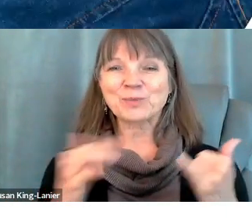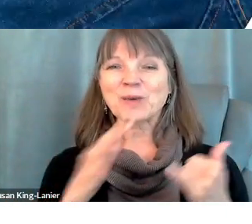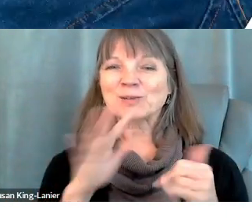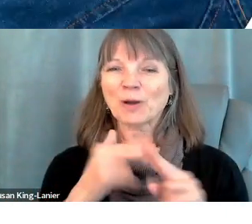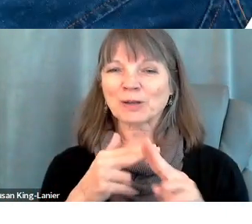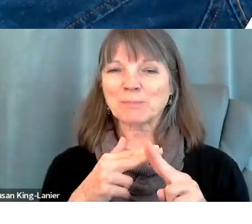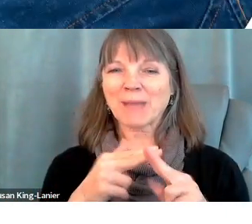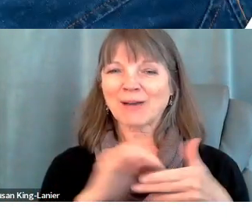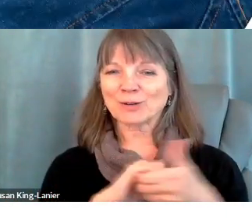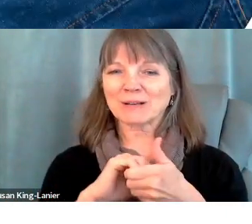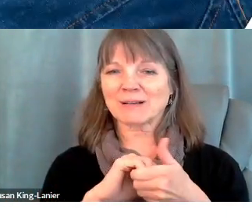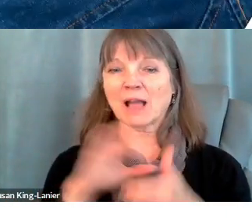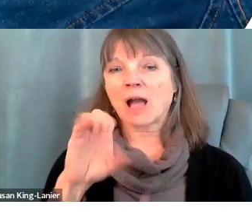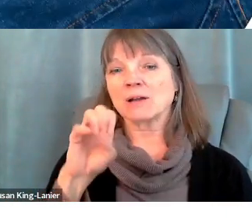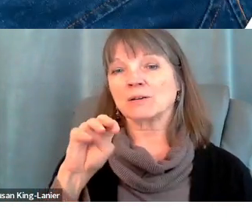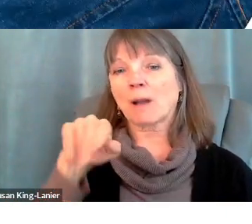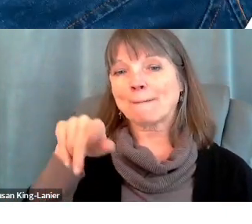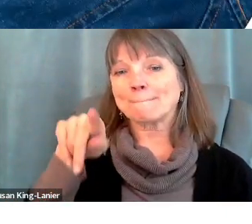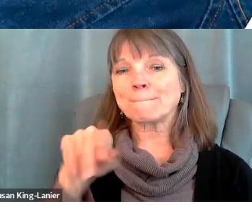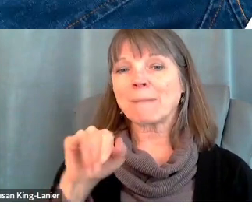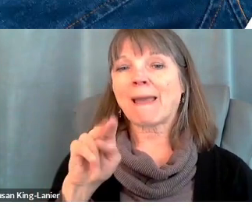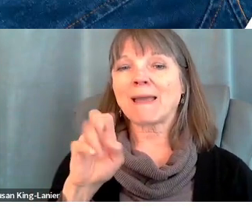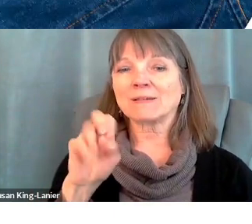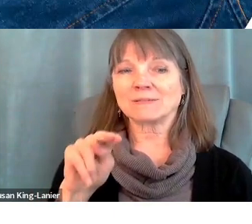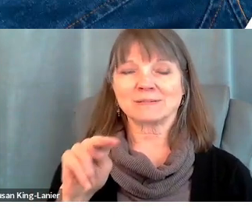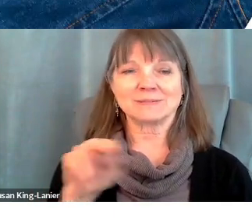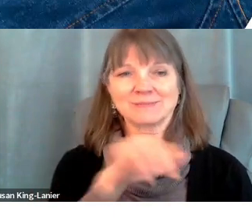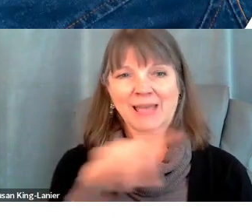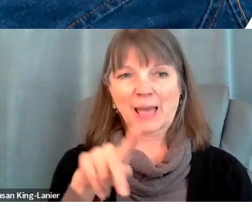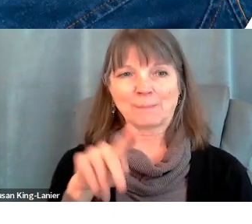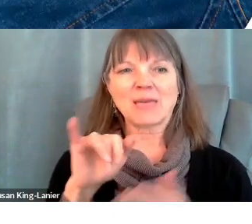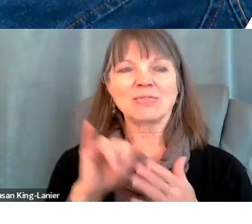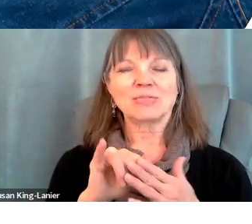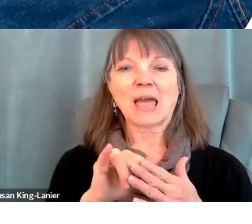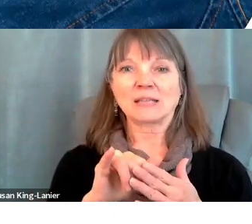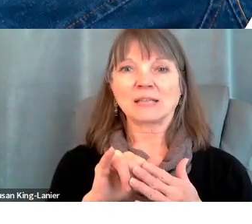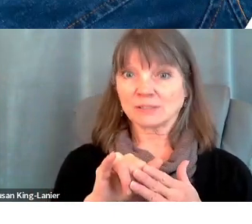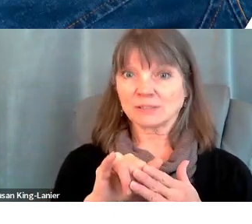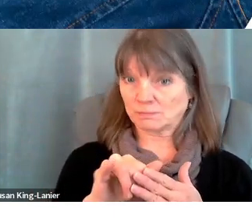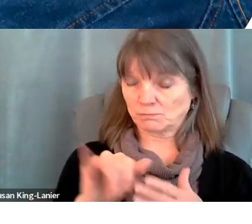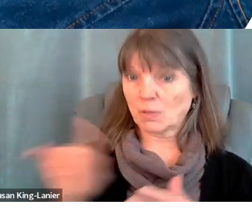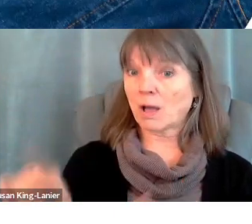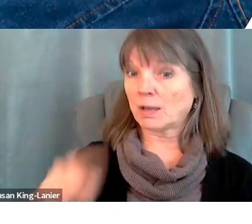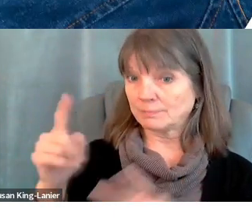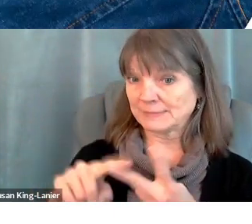All right, now I get to share about Companion App, which is the second digital tool that is part of our E recovery.